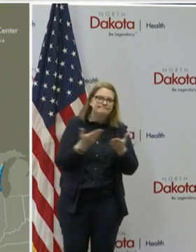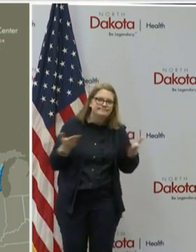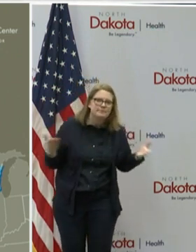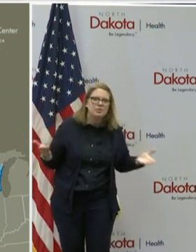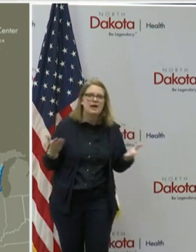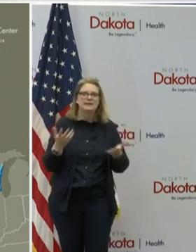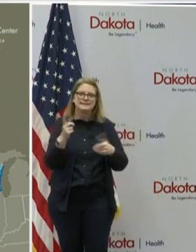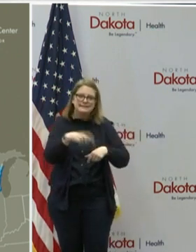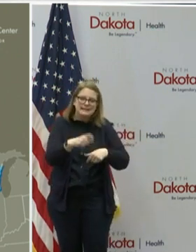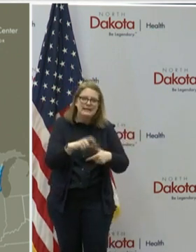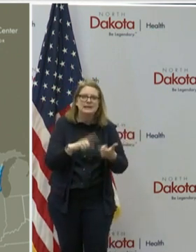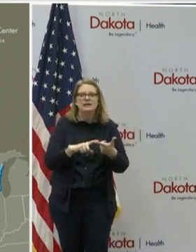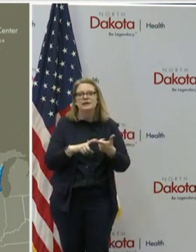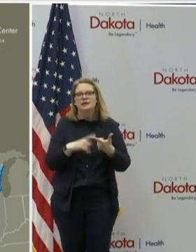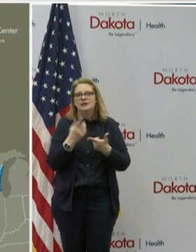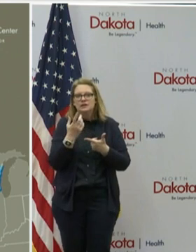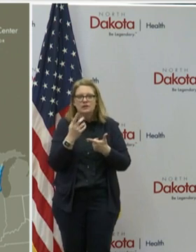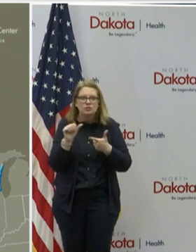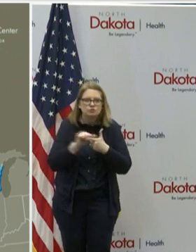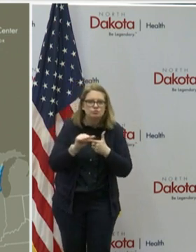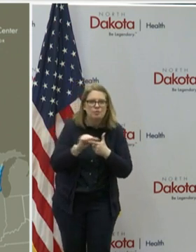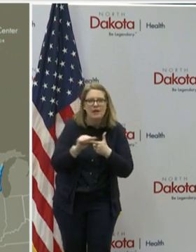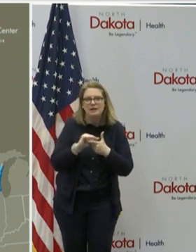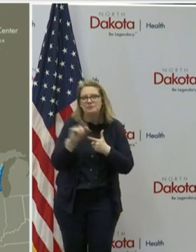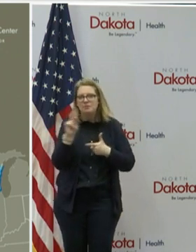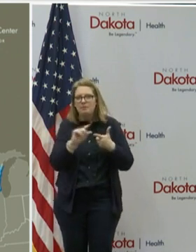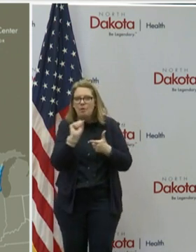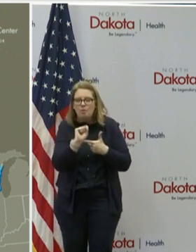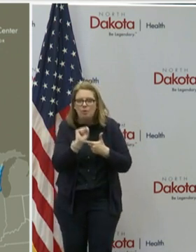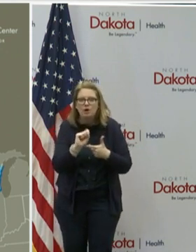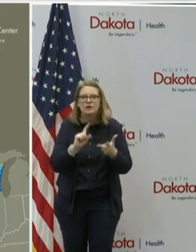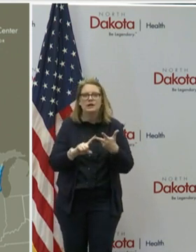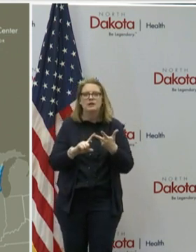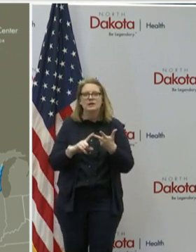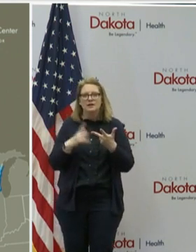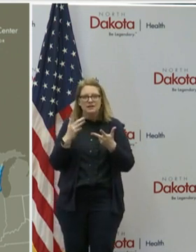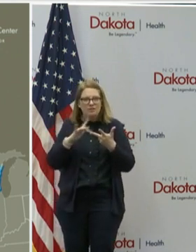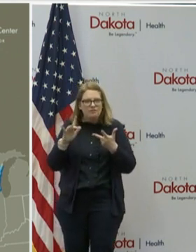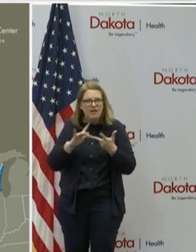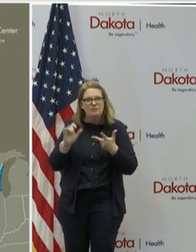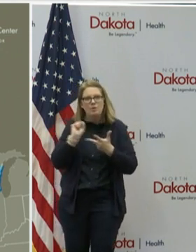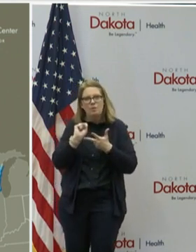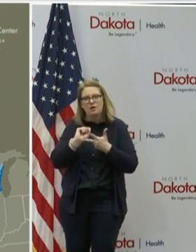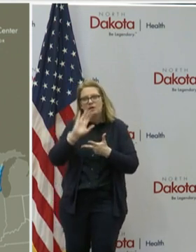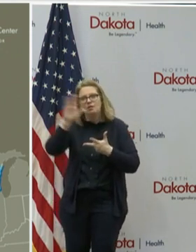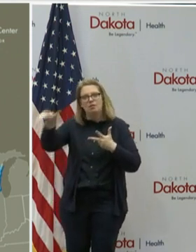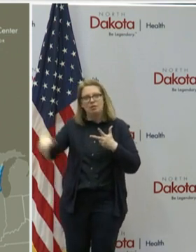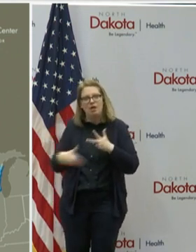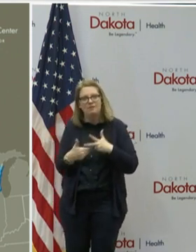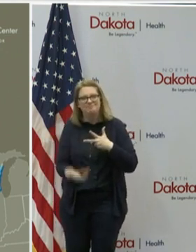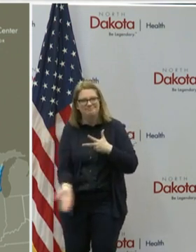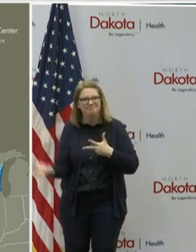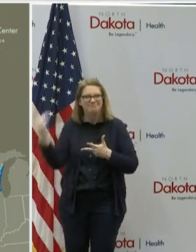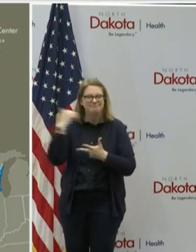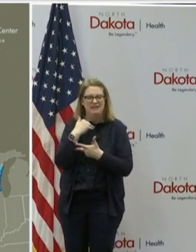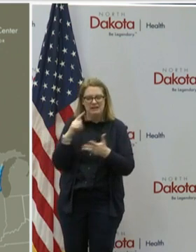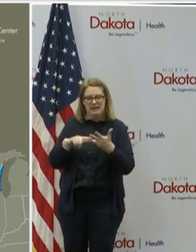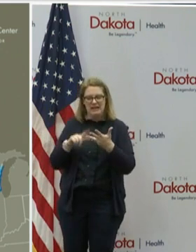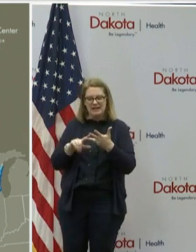WILL INVOLVE US OVERCOMING A SERIES OF CHALLENGES, WHETHER THAT IS THE SUPPLY CHAIN,